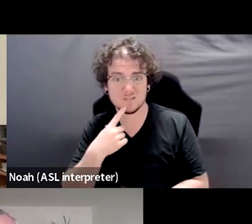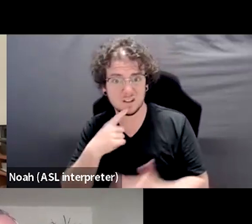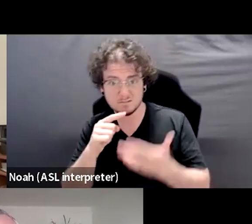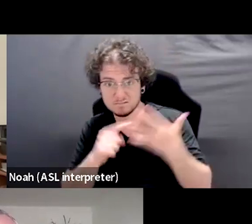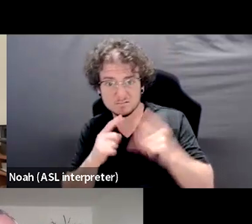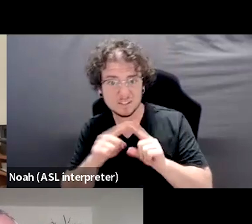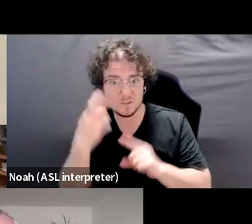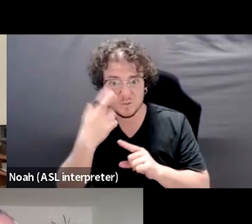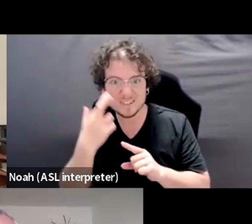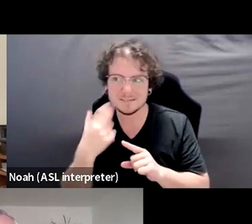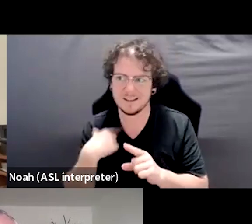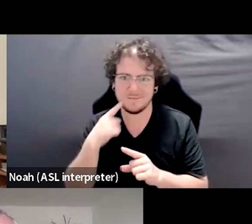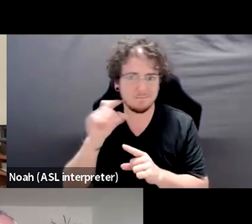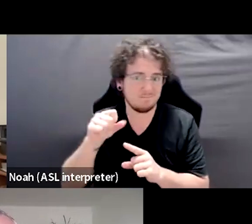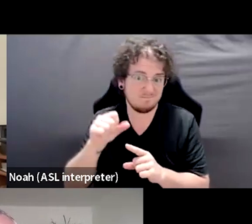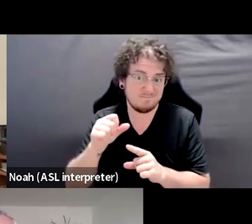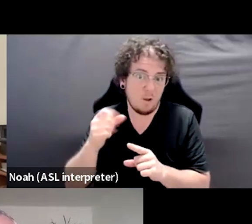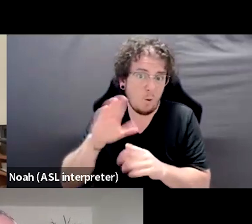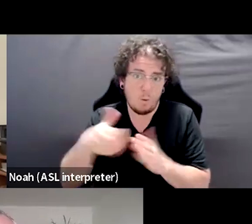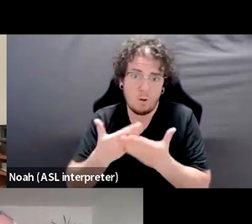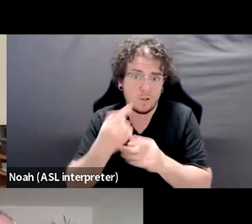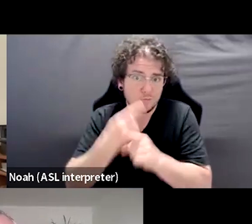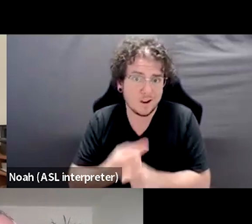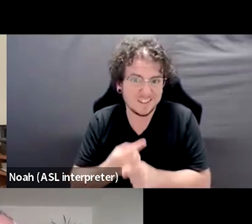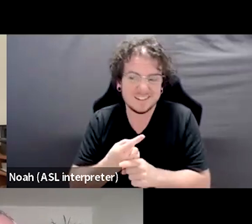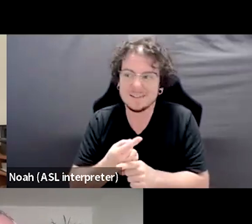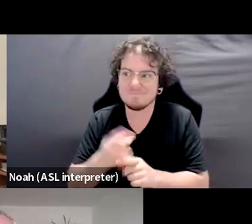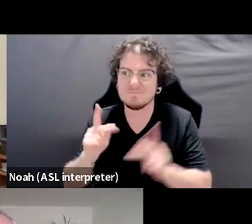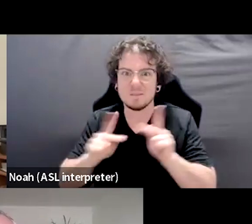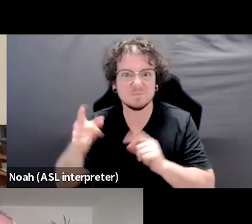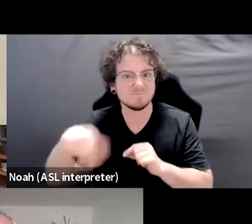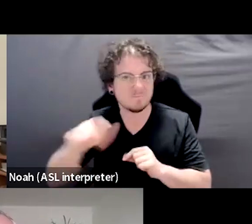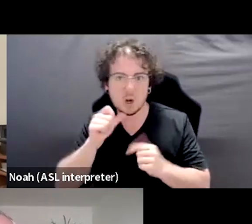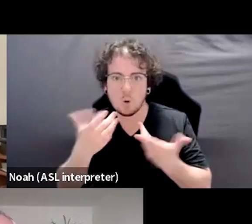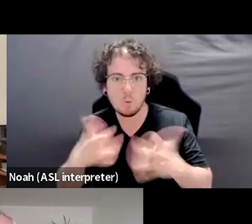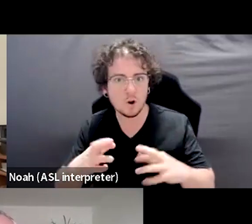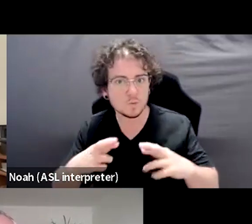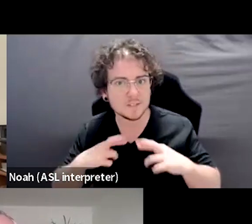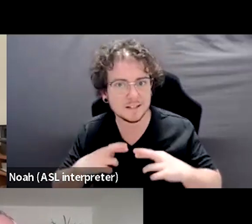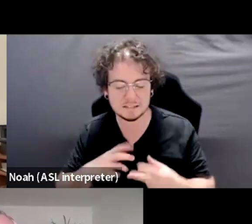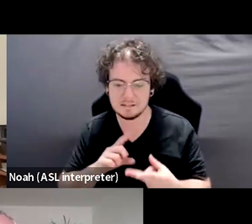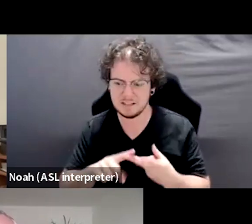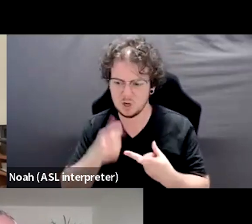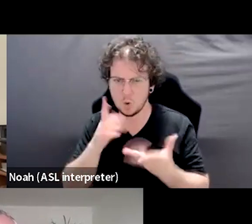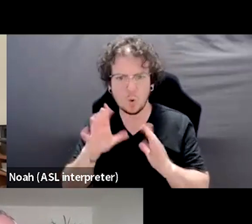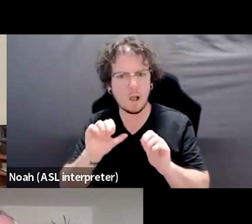want to retire. I think people don't know how to pass their companies along. I think succession